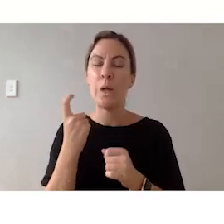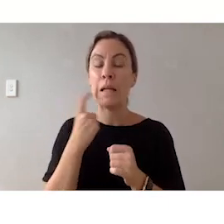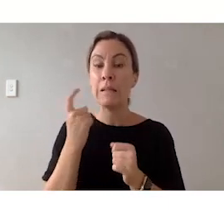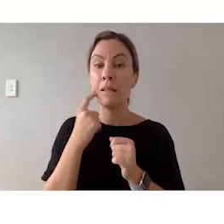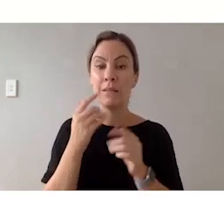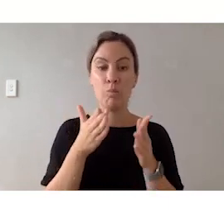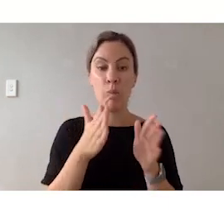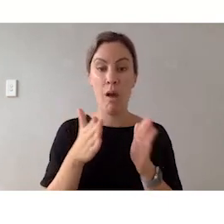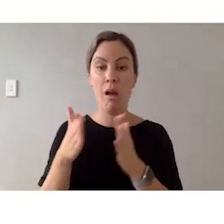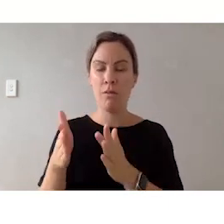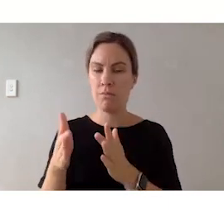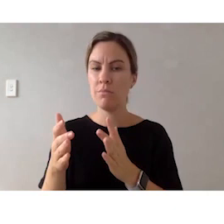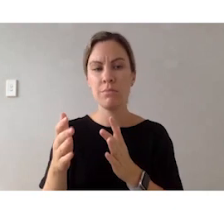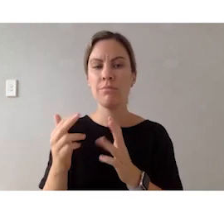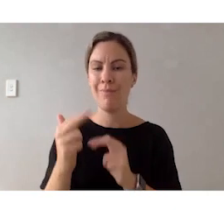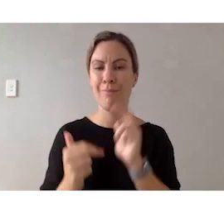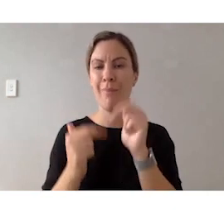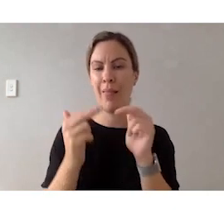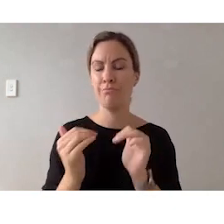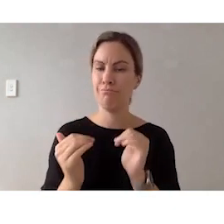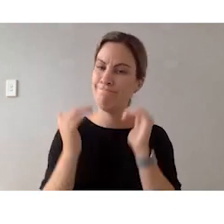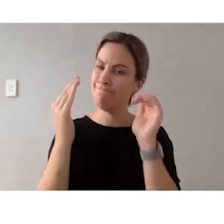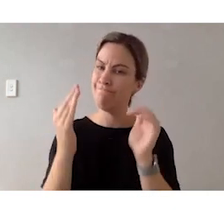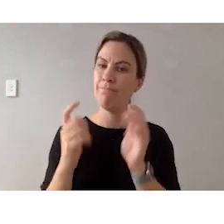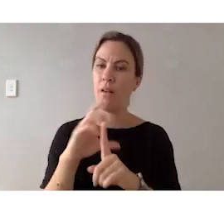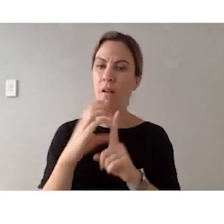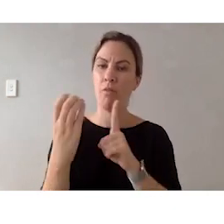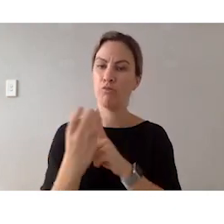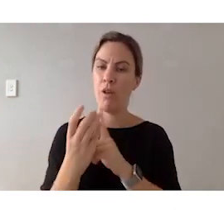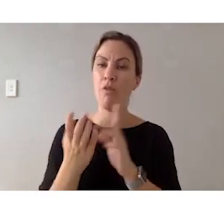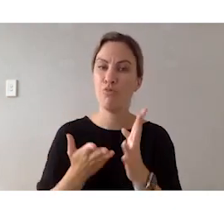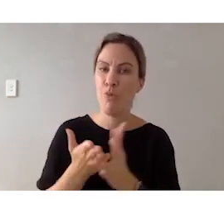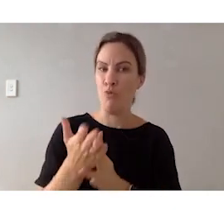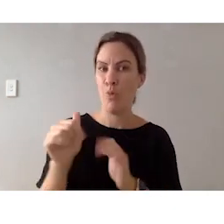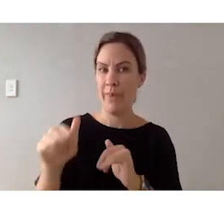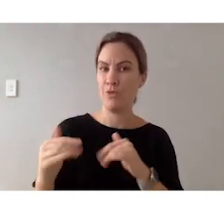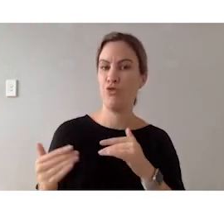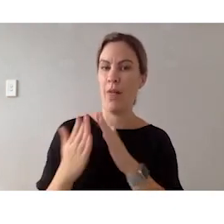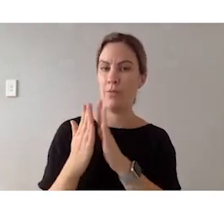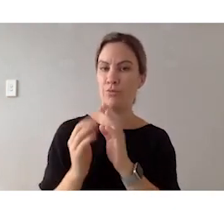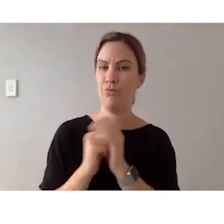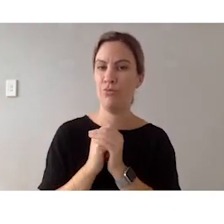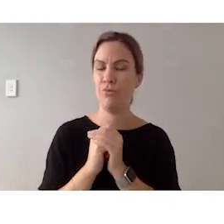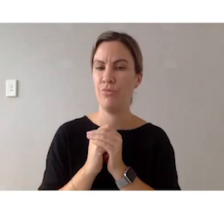help build a culture that's going to get us through this current challenge. And once this challenge has passed, help us accelerate and